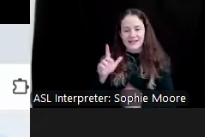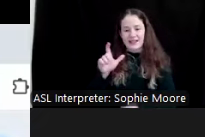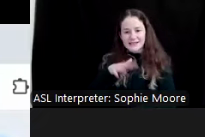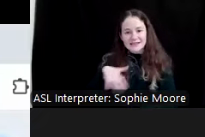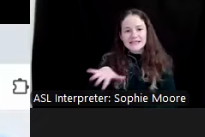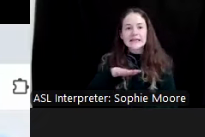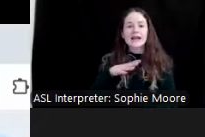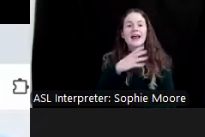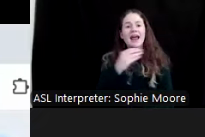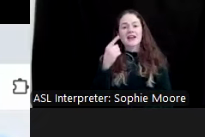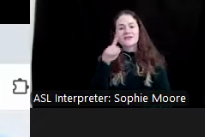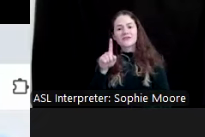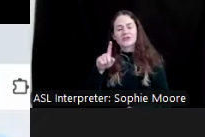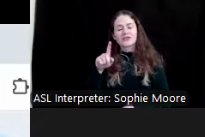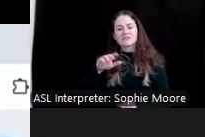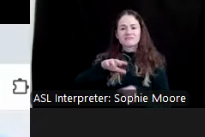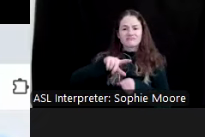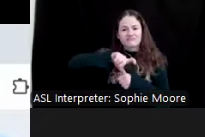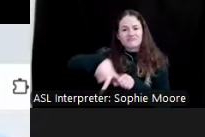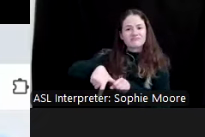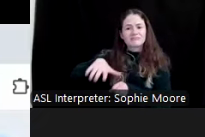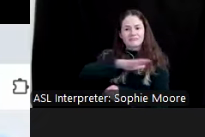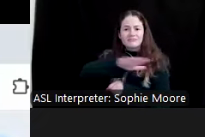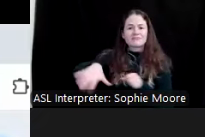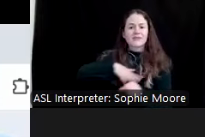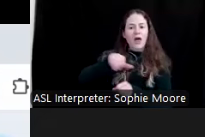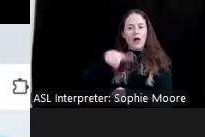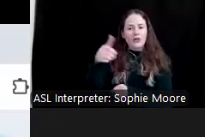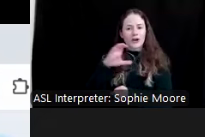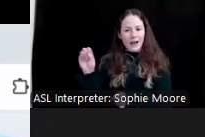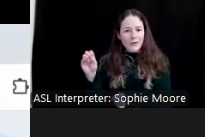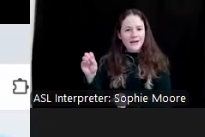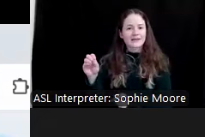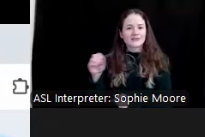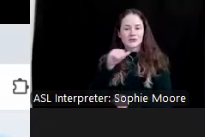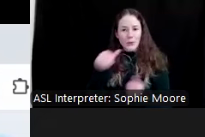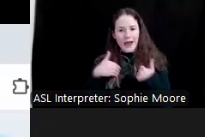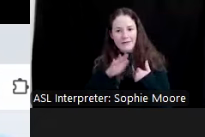homeschool communities to come and join them for adapted sports. They started with track and field and have expanded